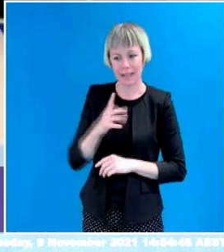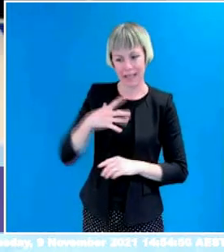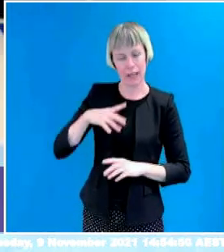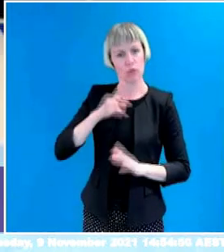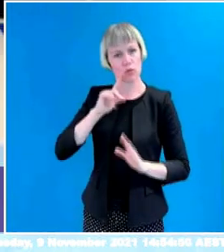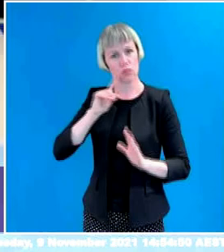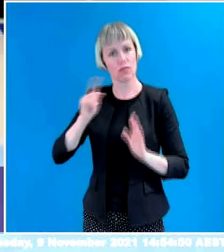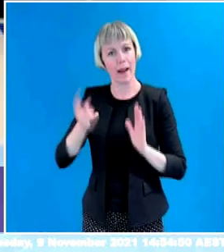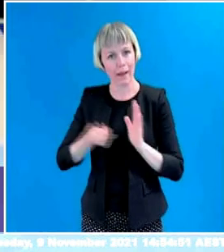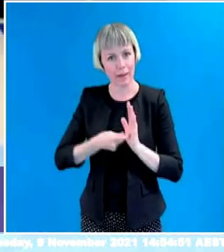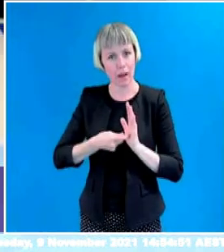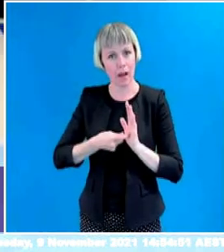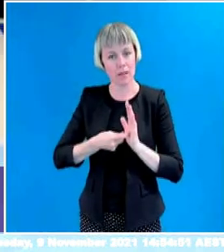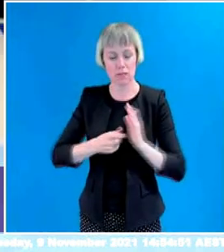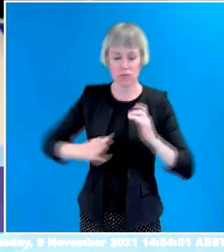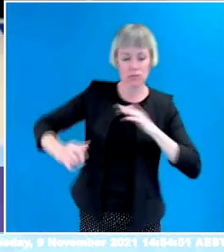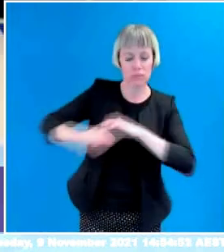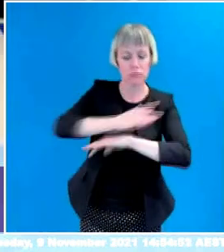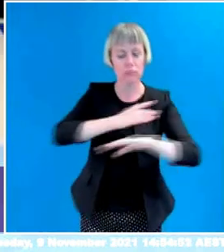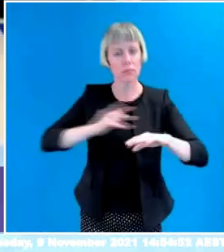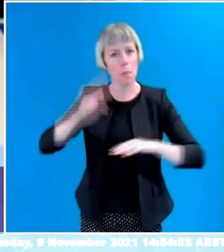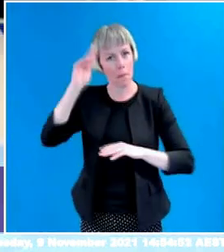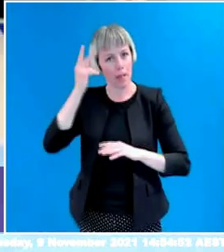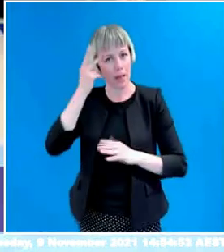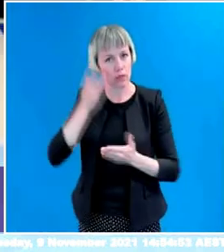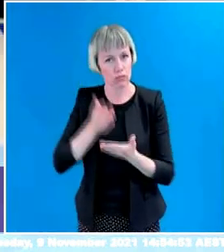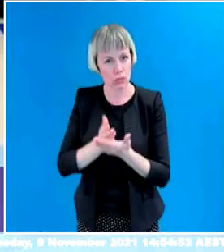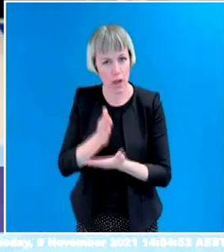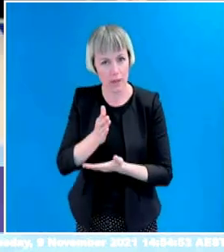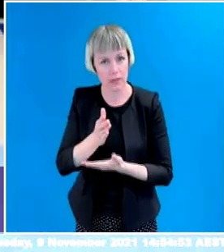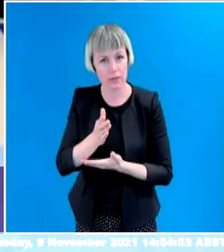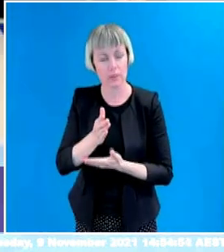drafting and the intention behind it was very much to bring with it, if you